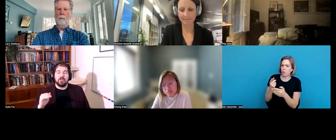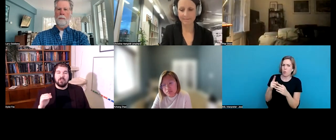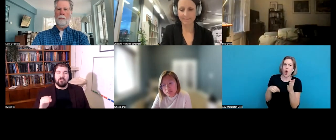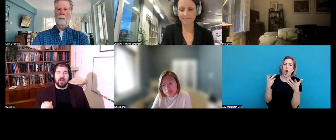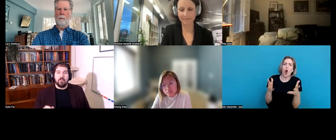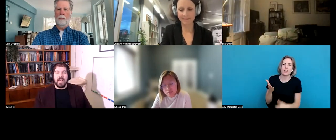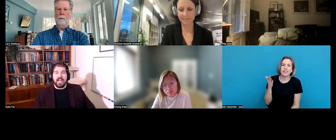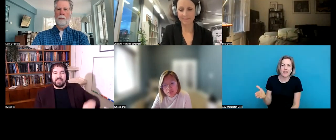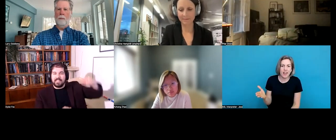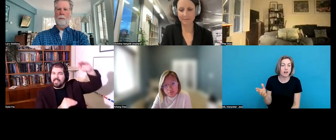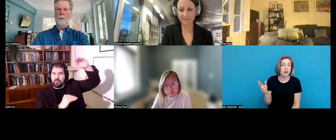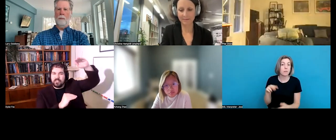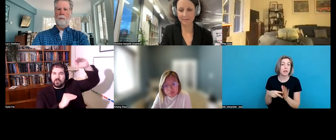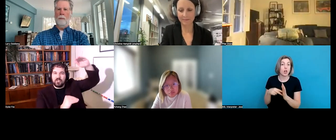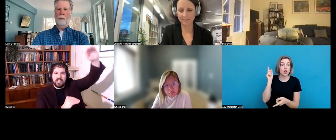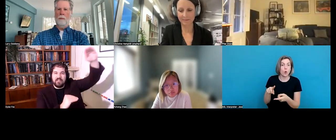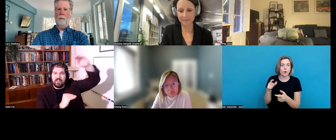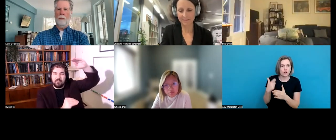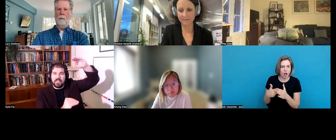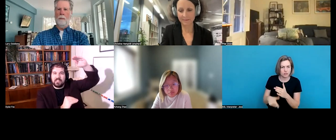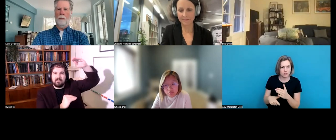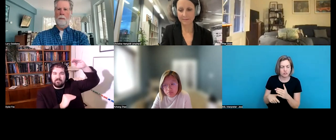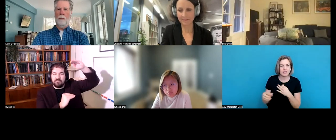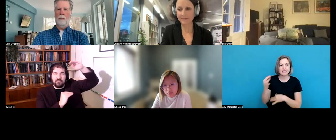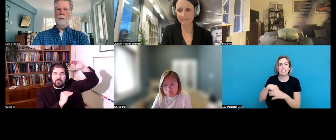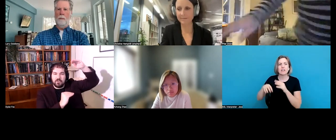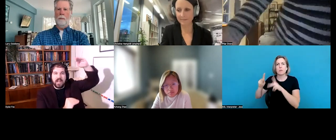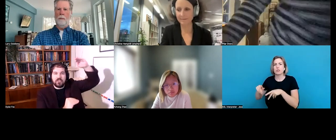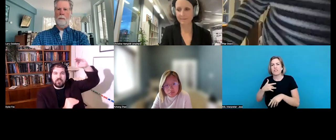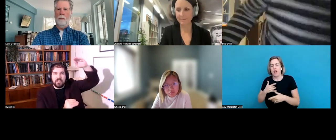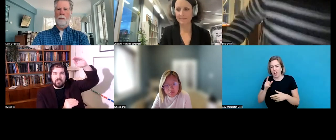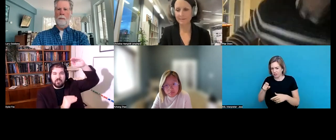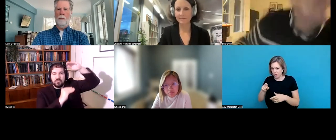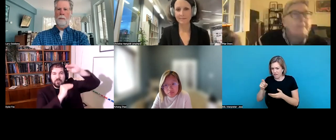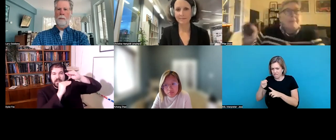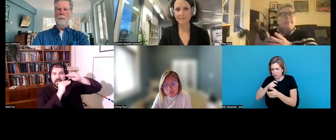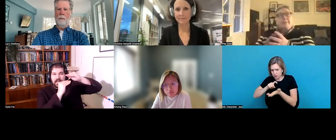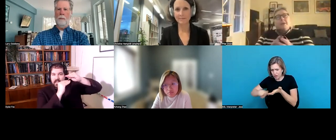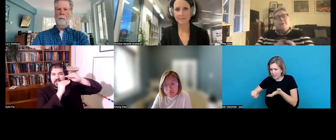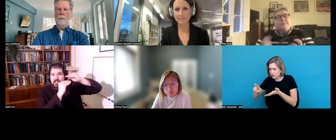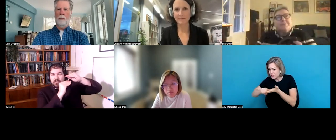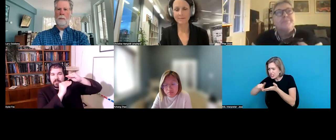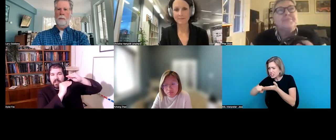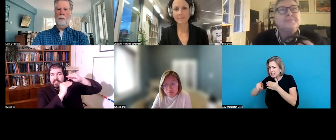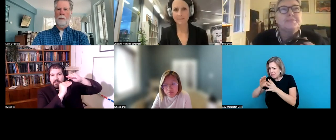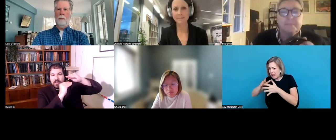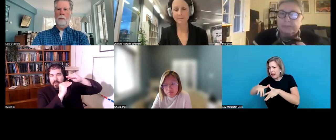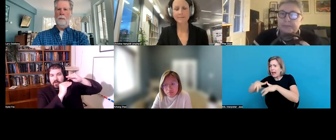from like, I need to research and develop this from scratch, to I need to use this plug-in somebody wrote.